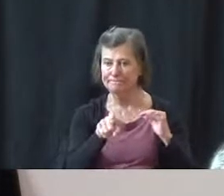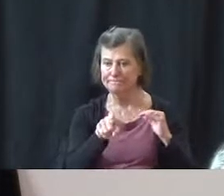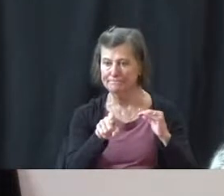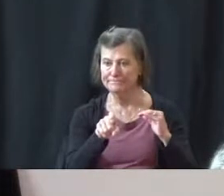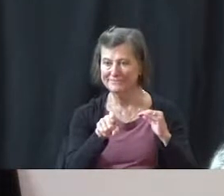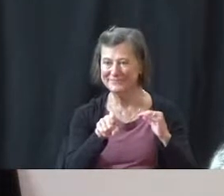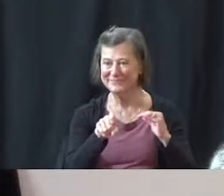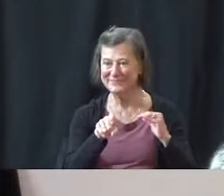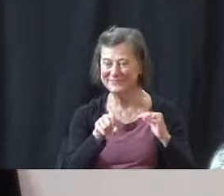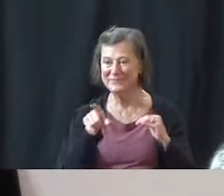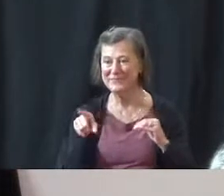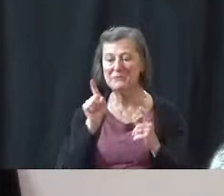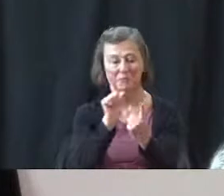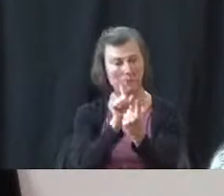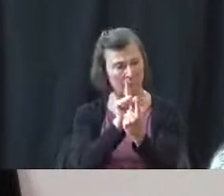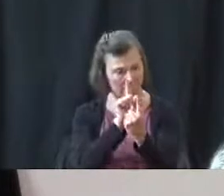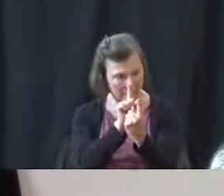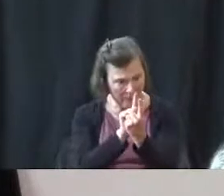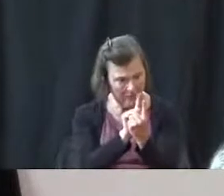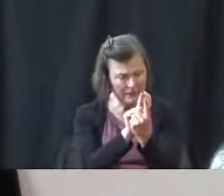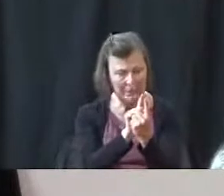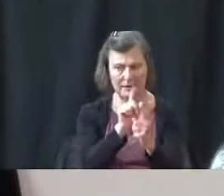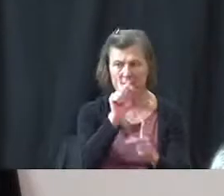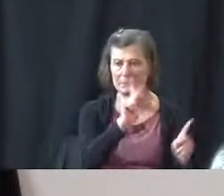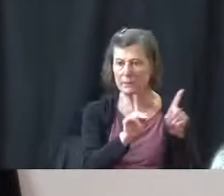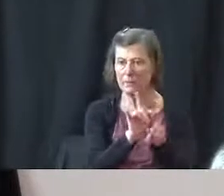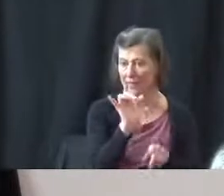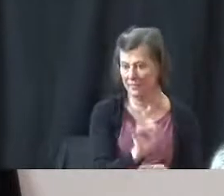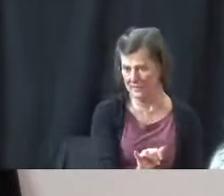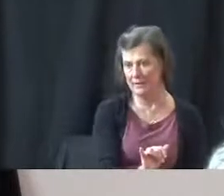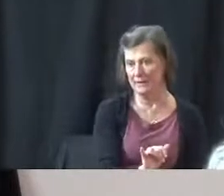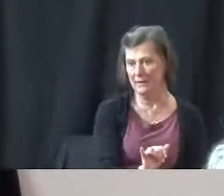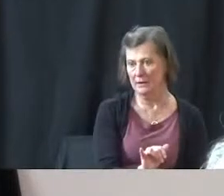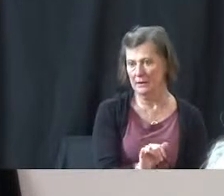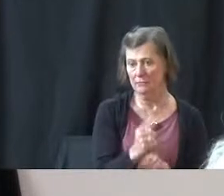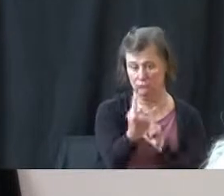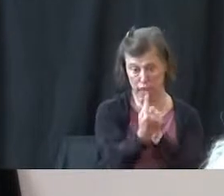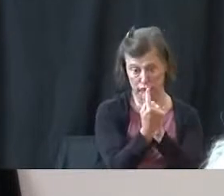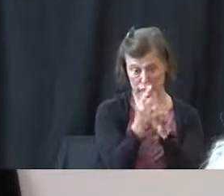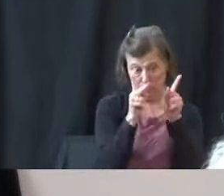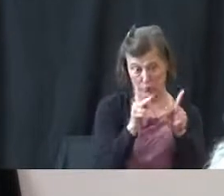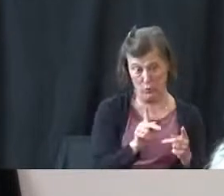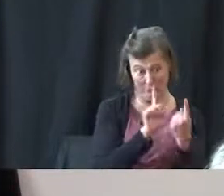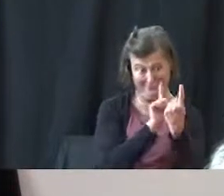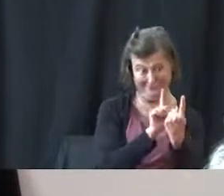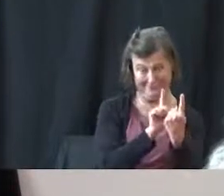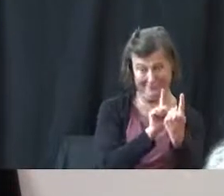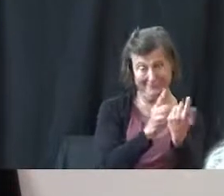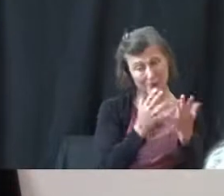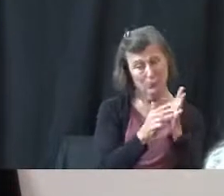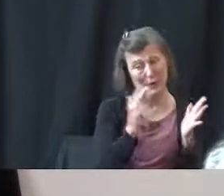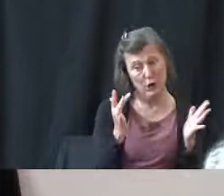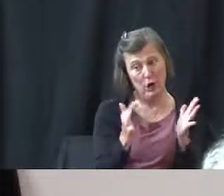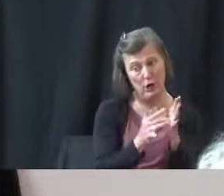When you encounter people like this, either personally, which can be rare, or through